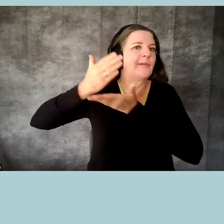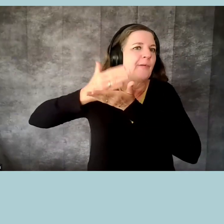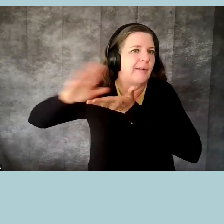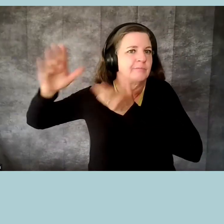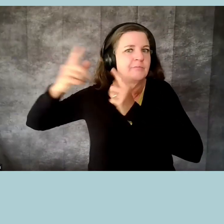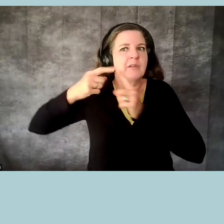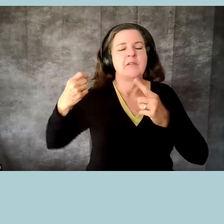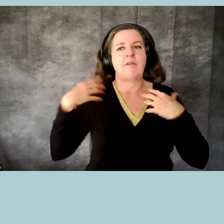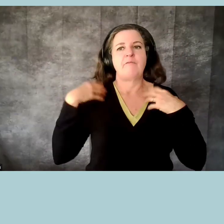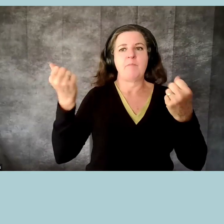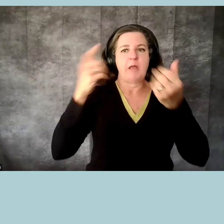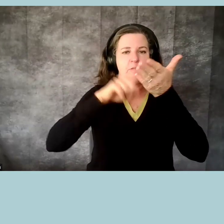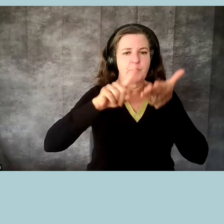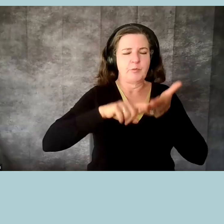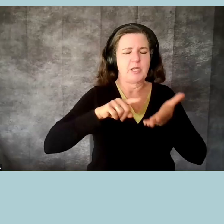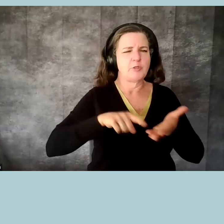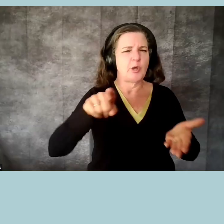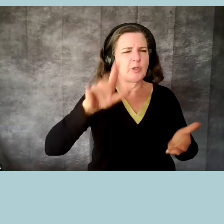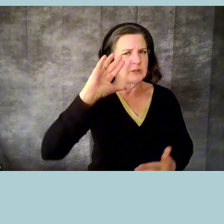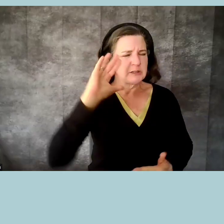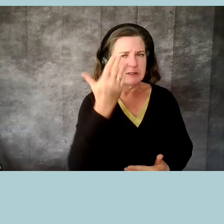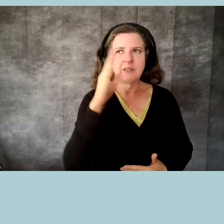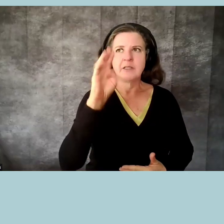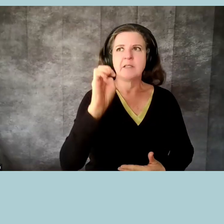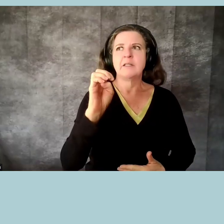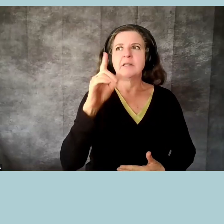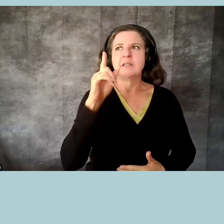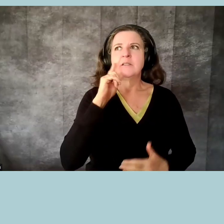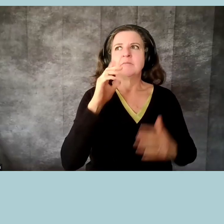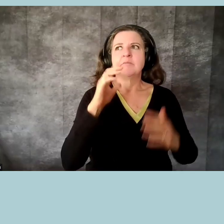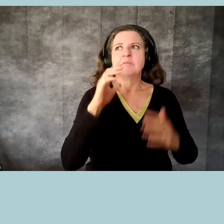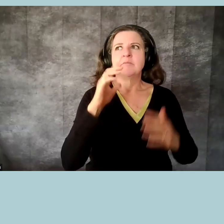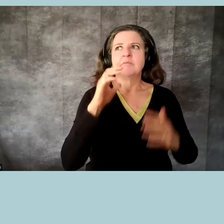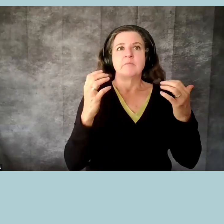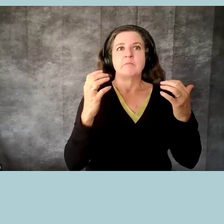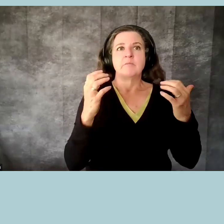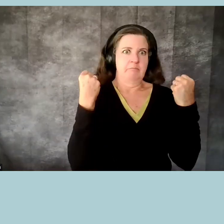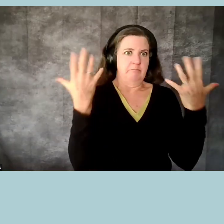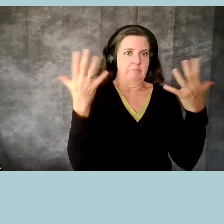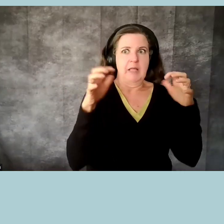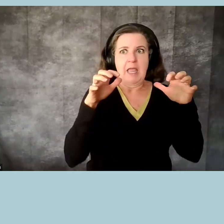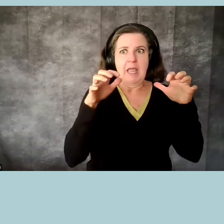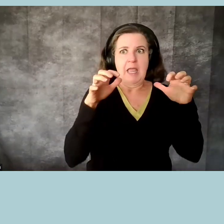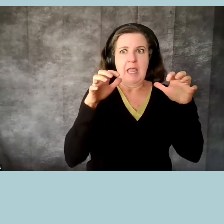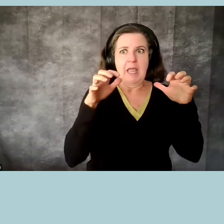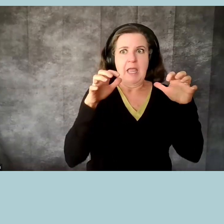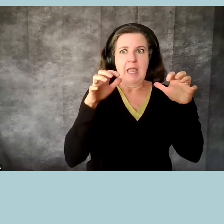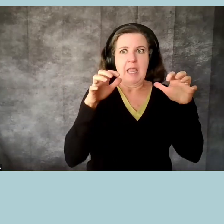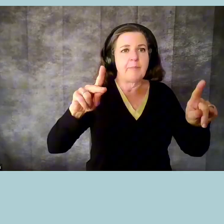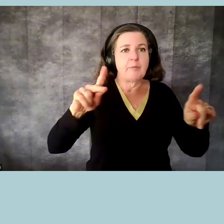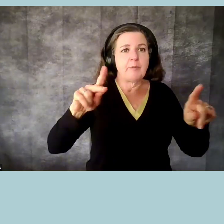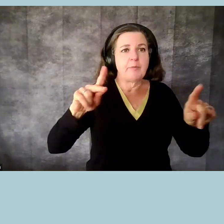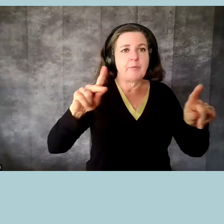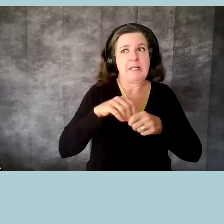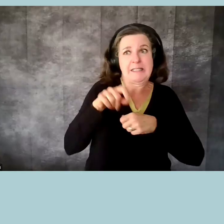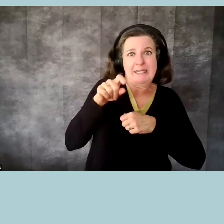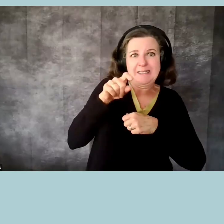there seems to be a lot of endless opportunities and need for future research in this space. But I'm curious,